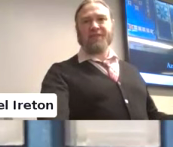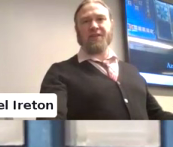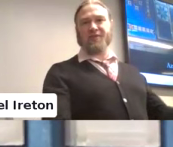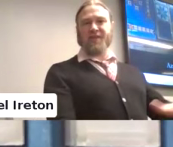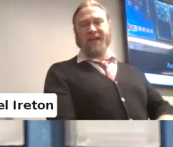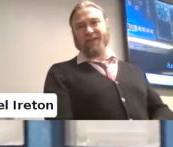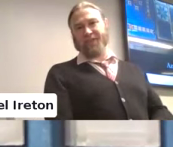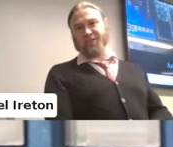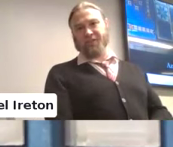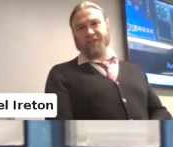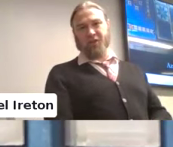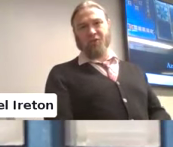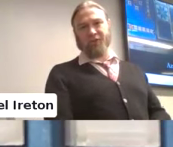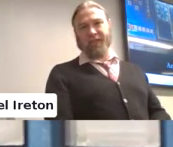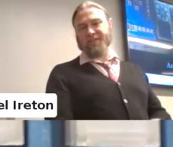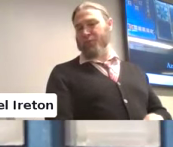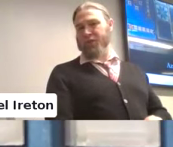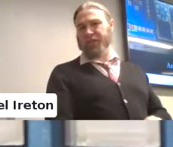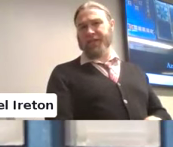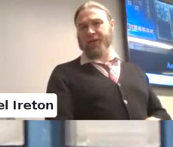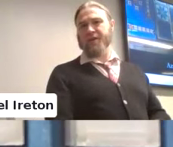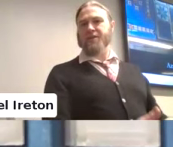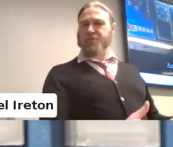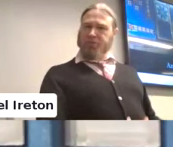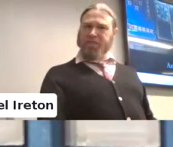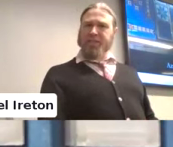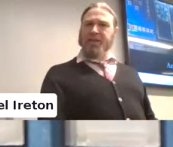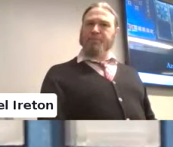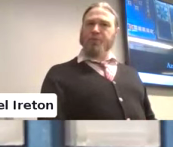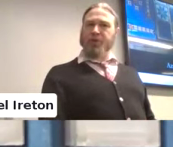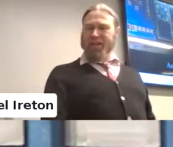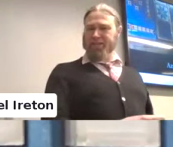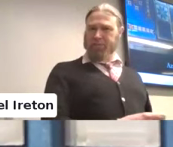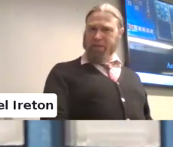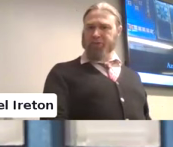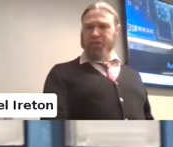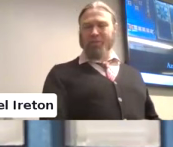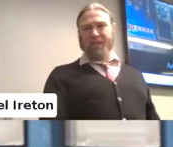But this is an after market expansion that someone could buy.